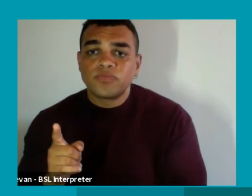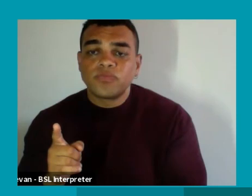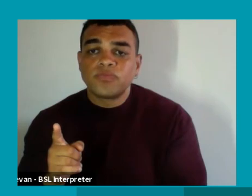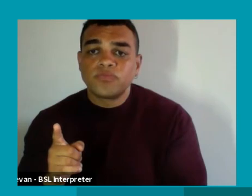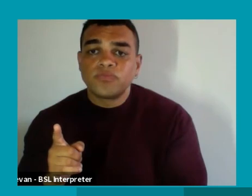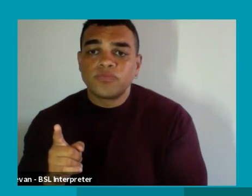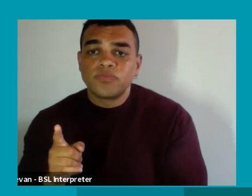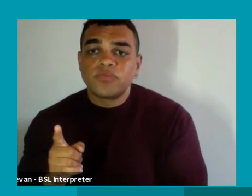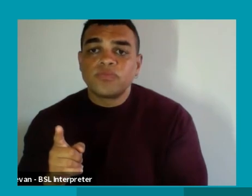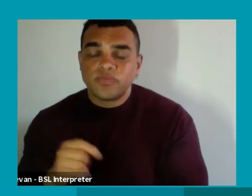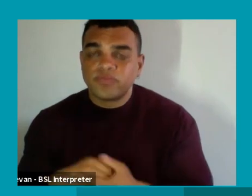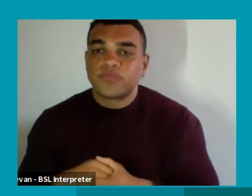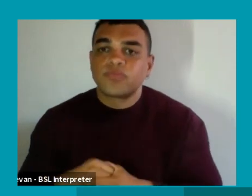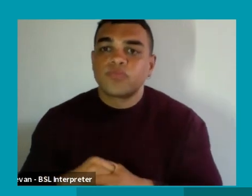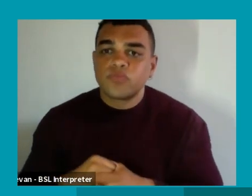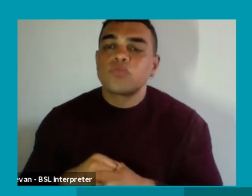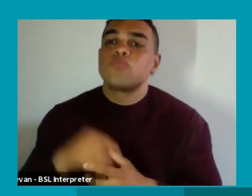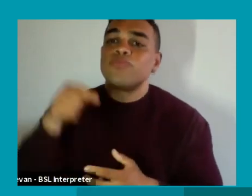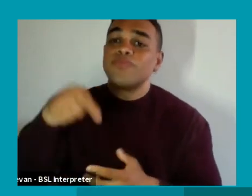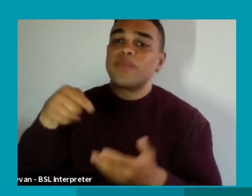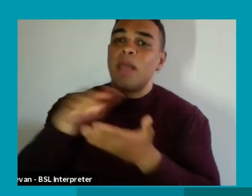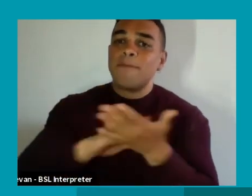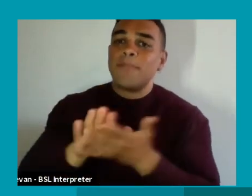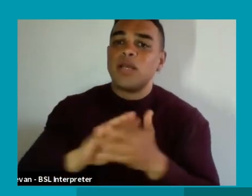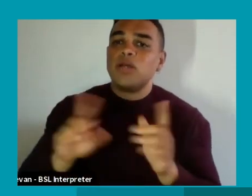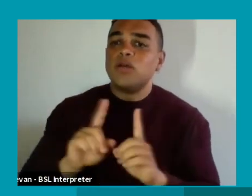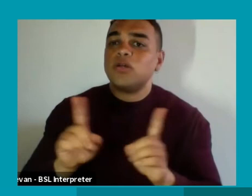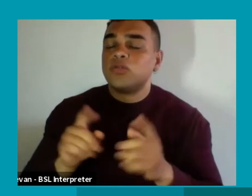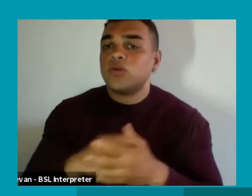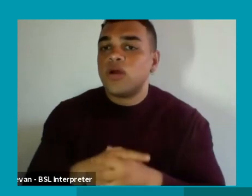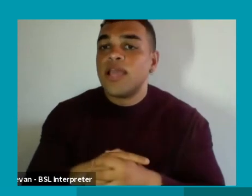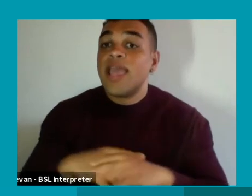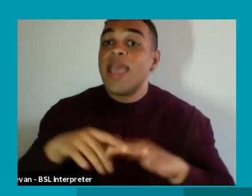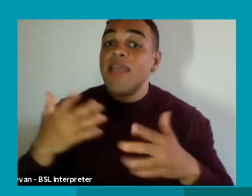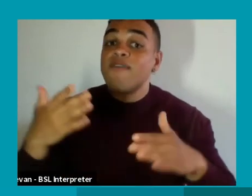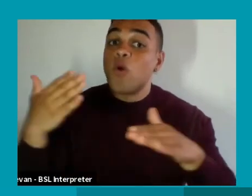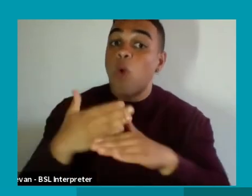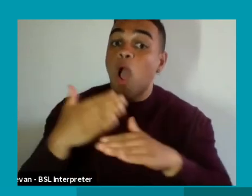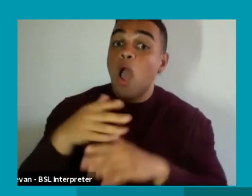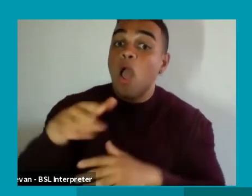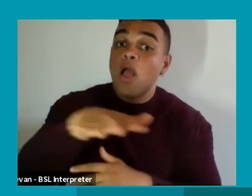will come up if that person can confirm whether that is correct or not, we can come back to that.